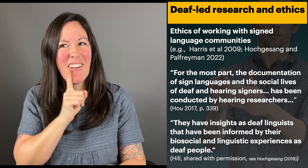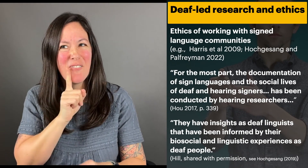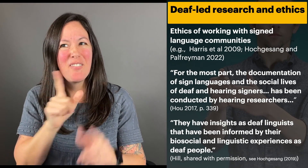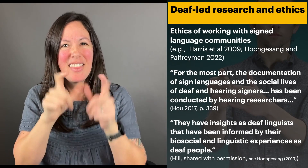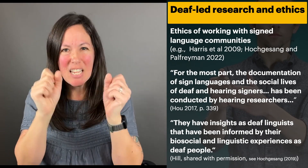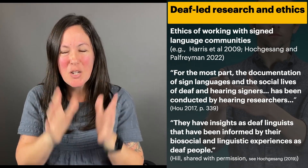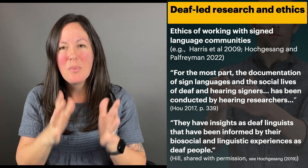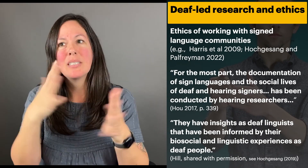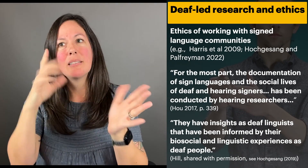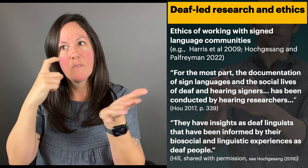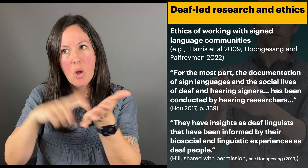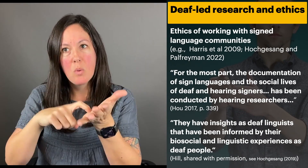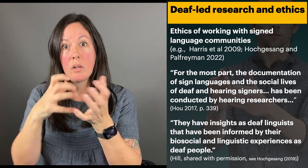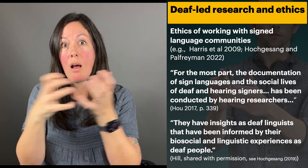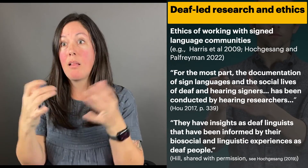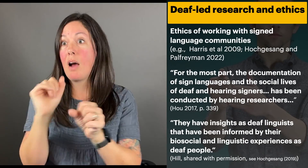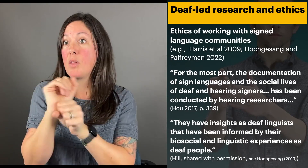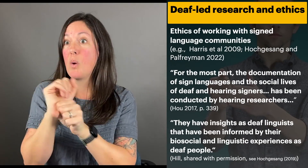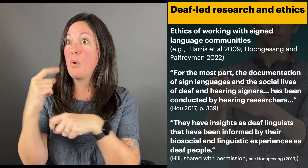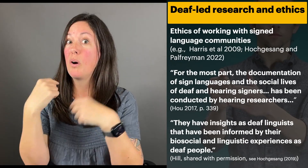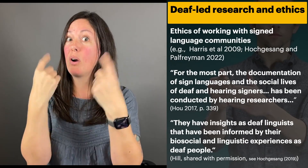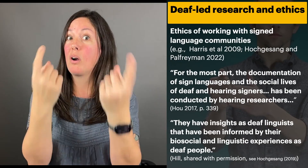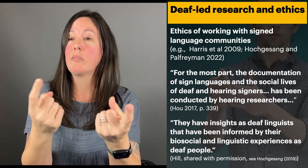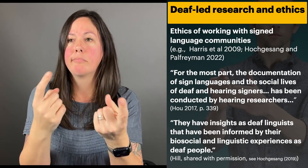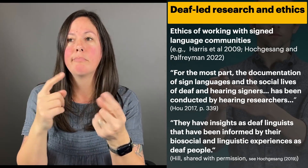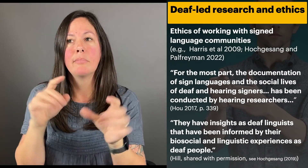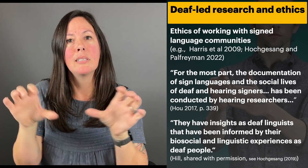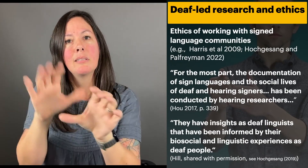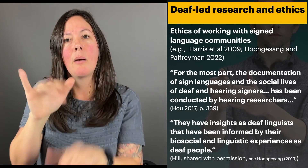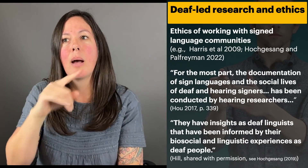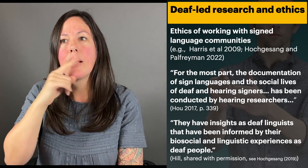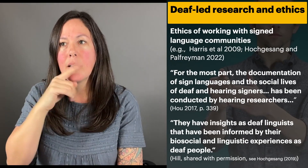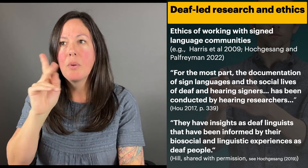means that we're doing De le